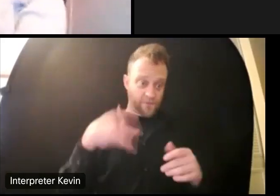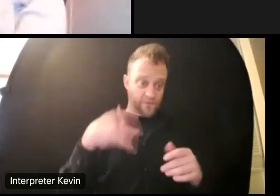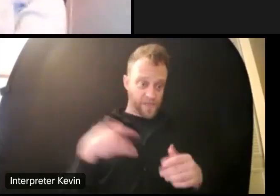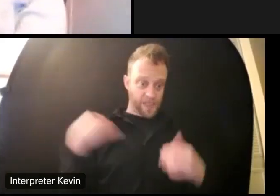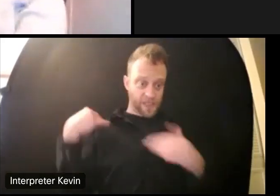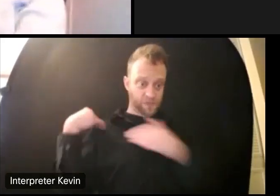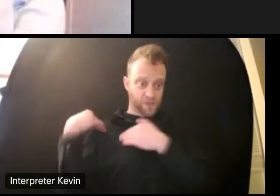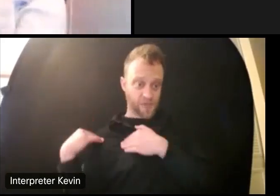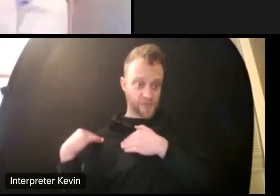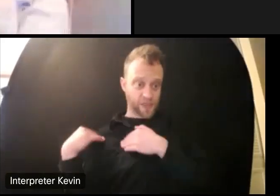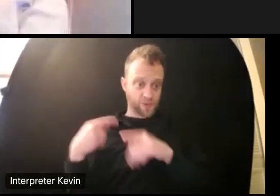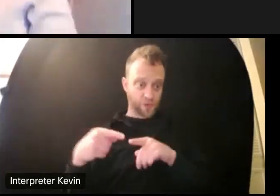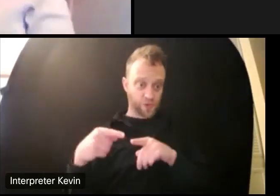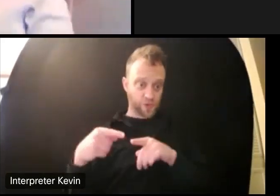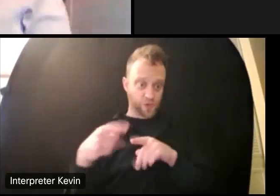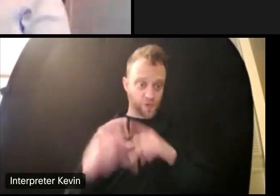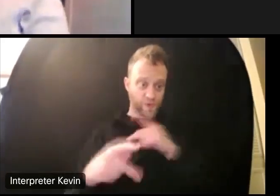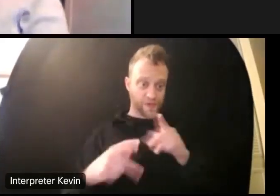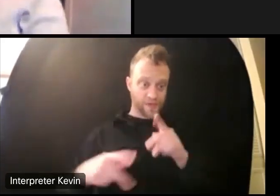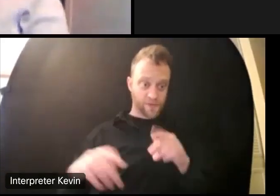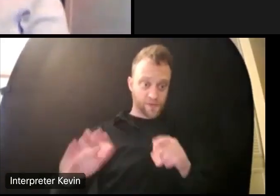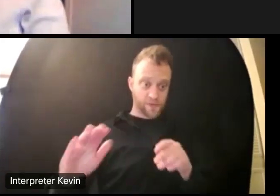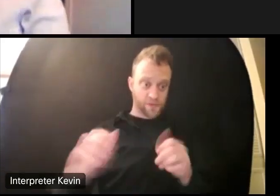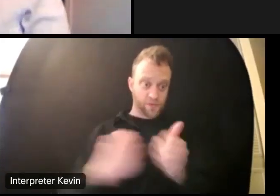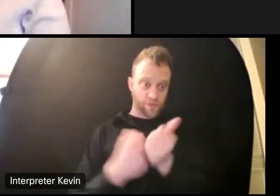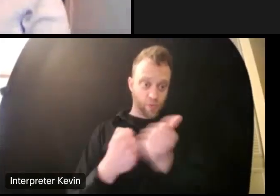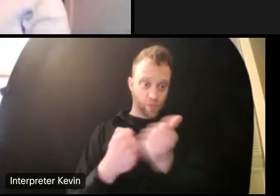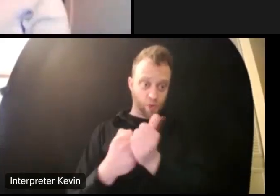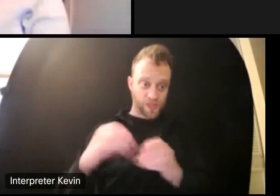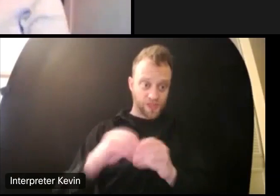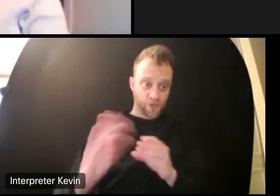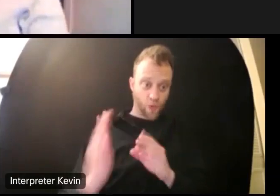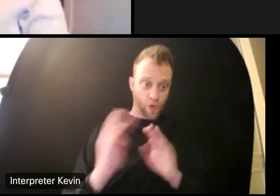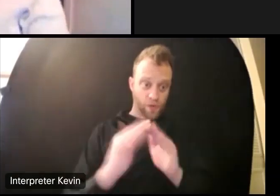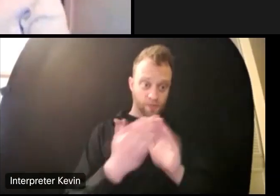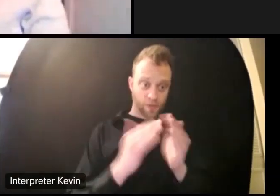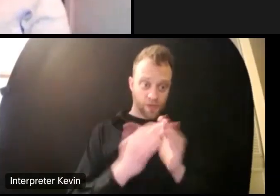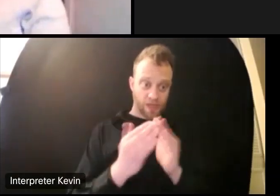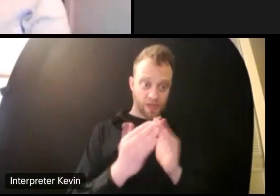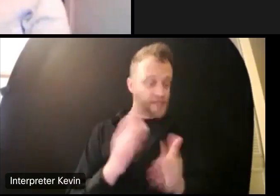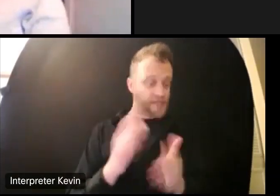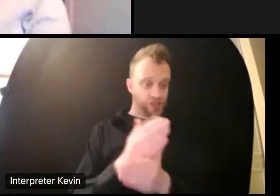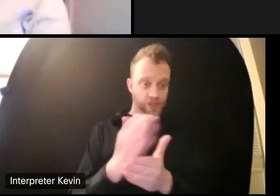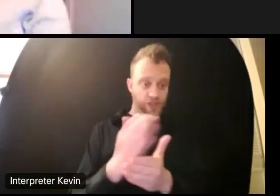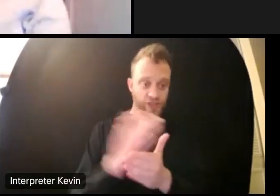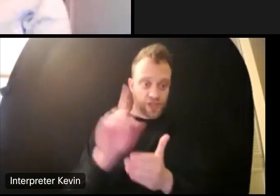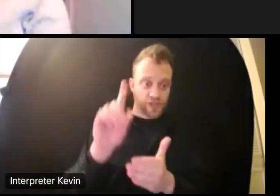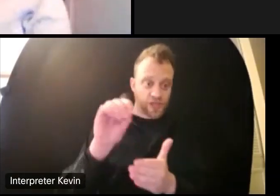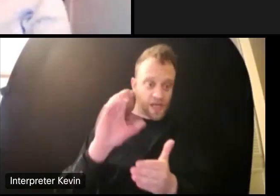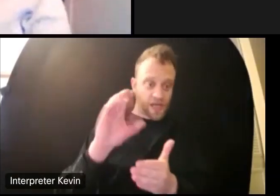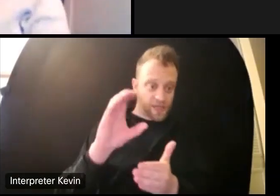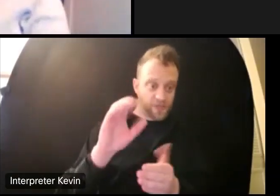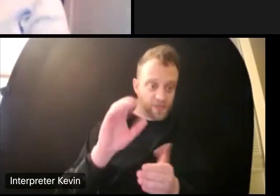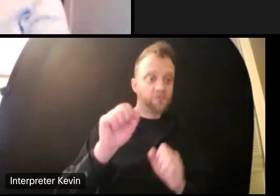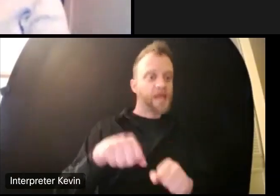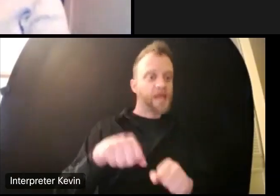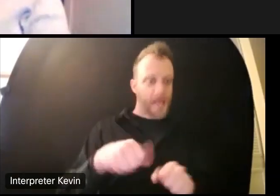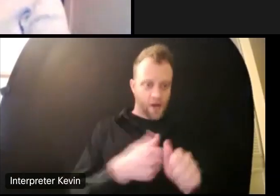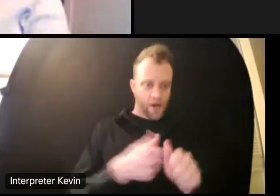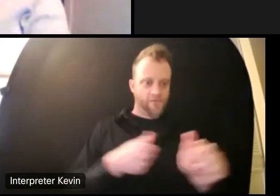willing to share documents when they ask for them you can avoid very easily, very easily,